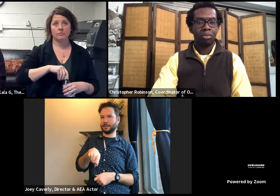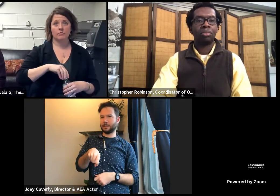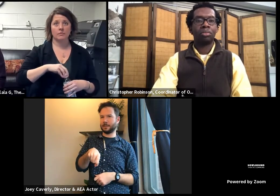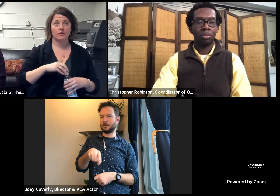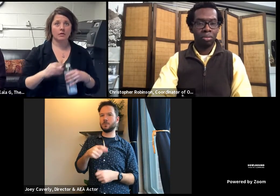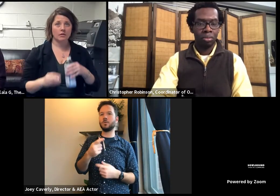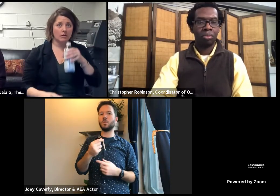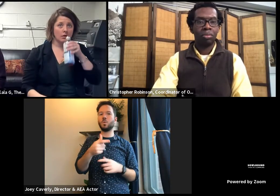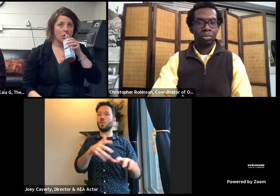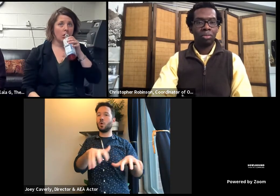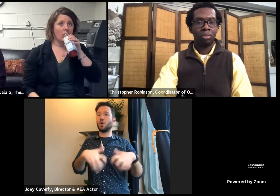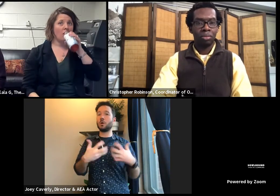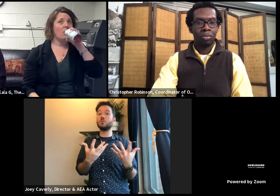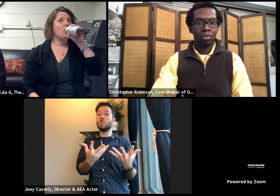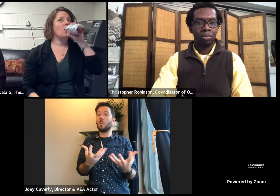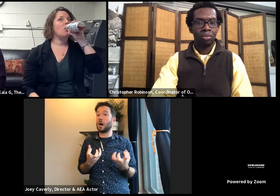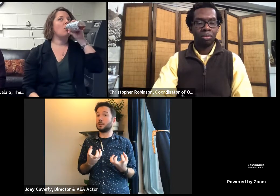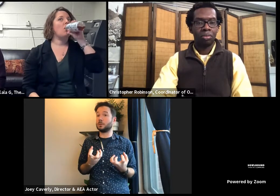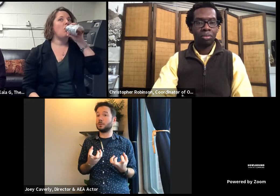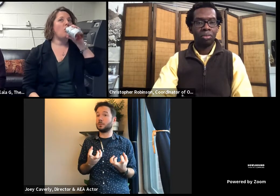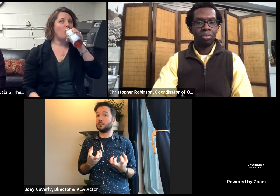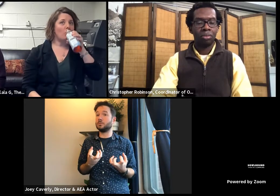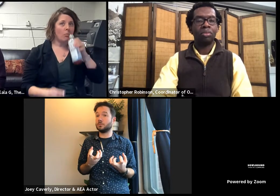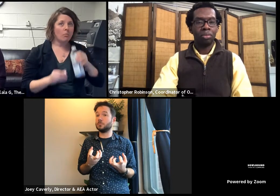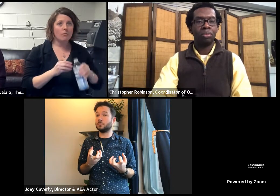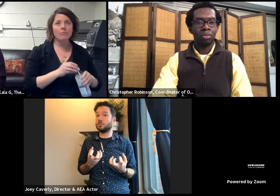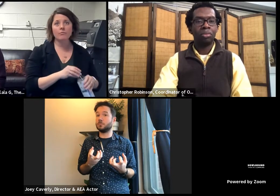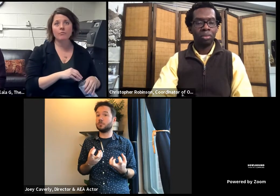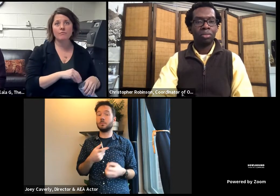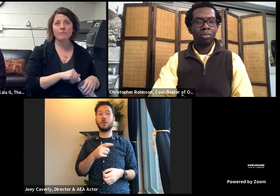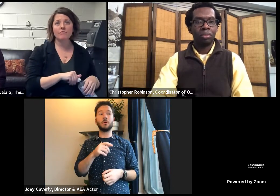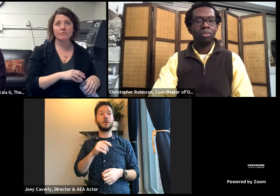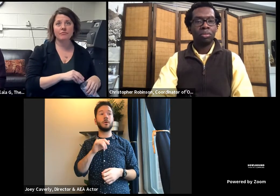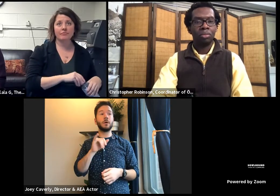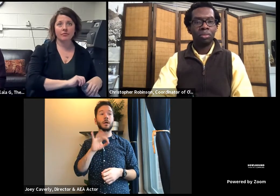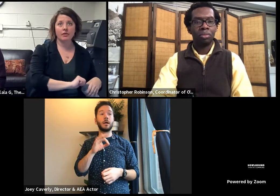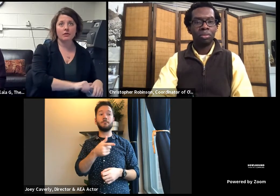so you have to look into what your audience needs and also what they want.